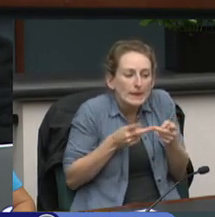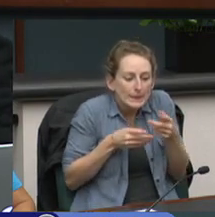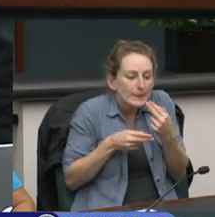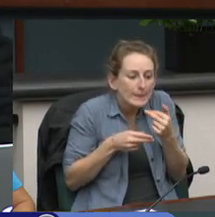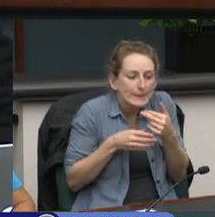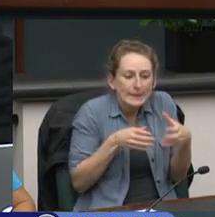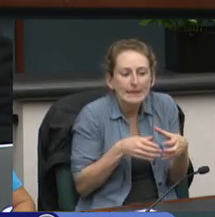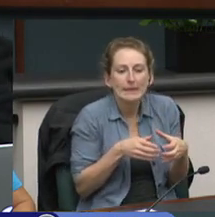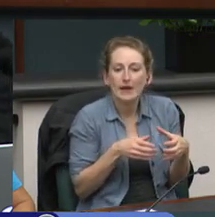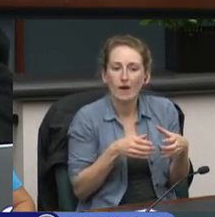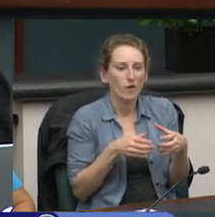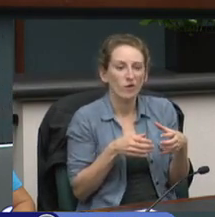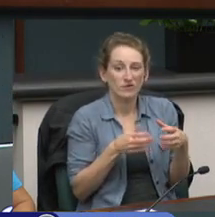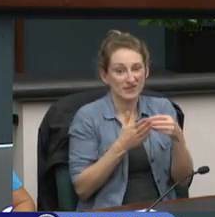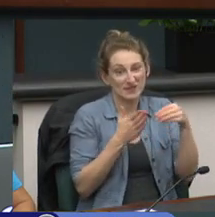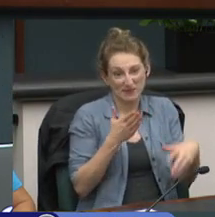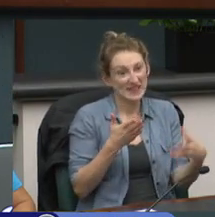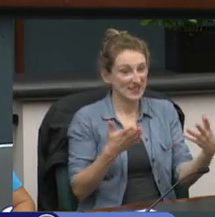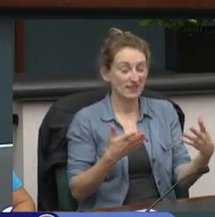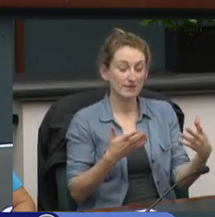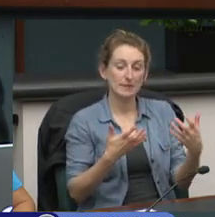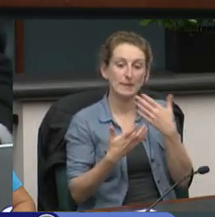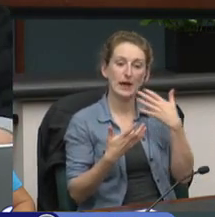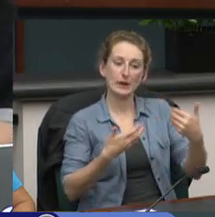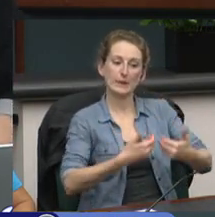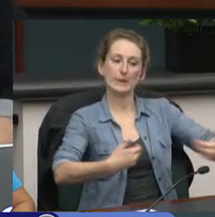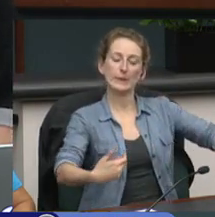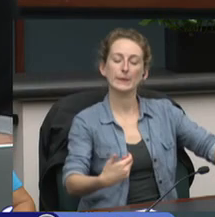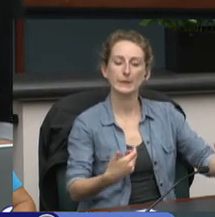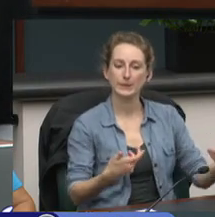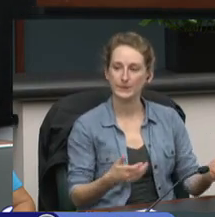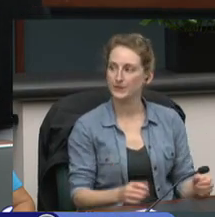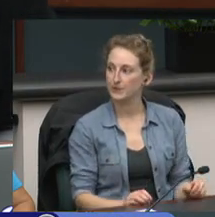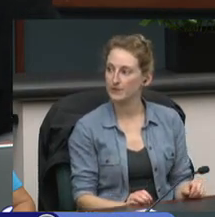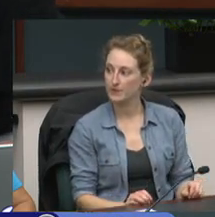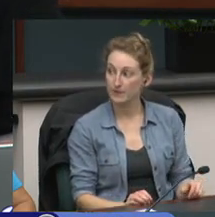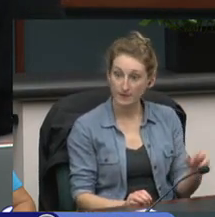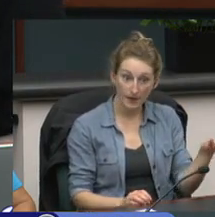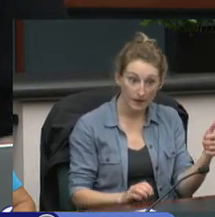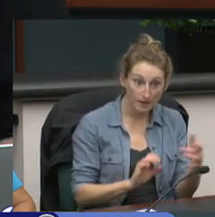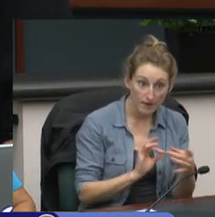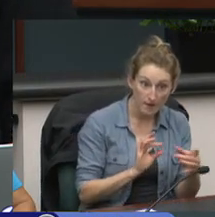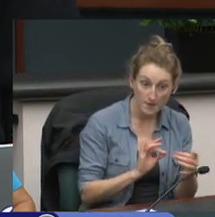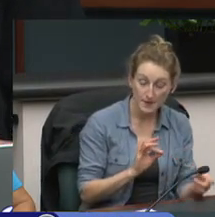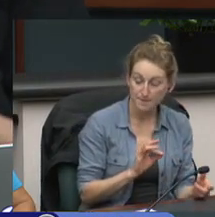do so that's my comment thank other comments from Council councilmen